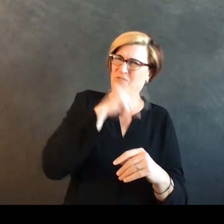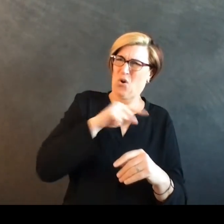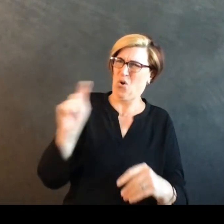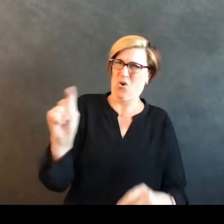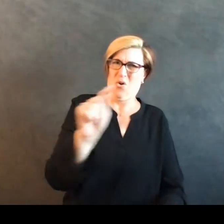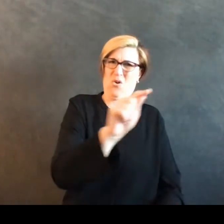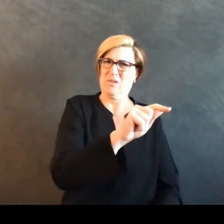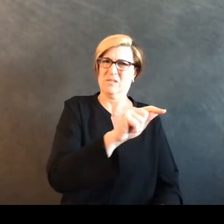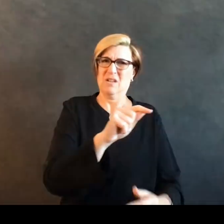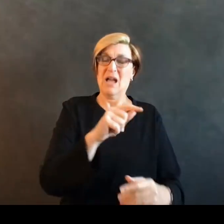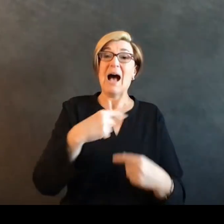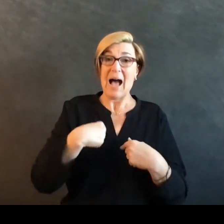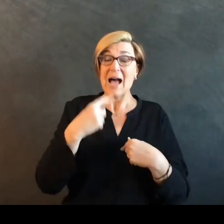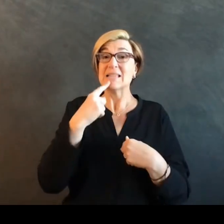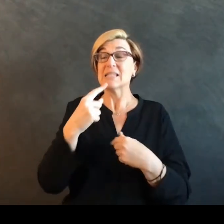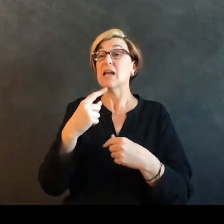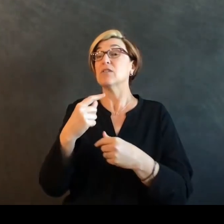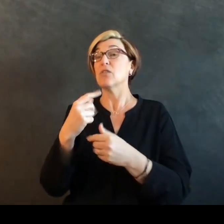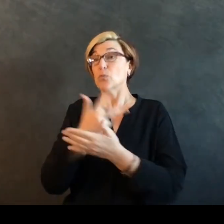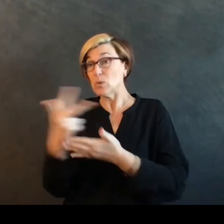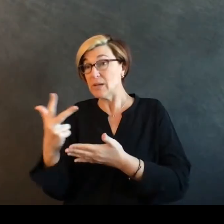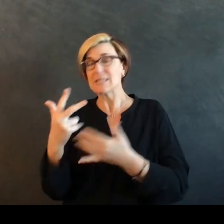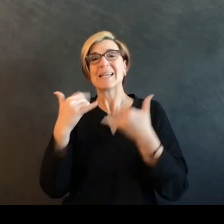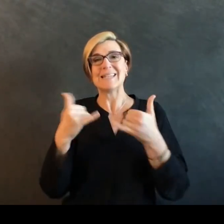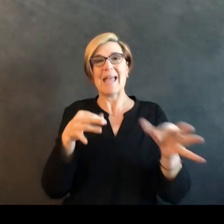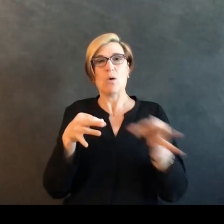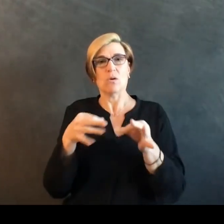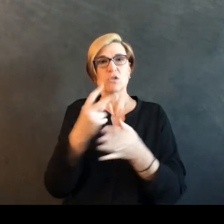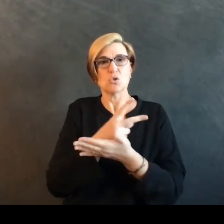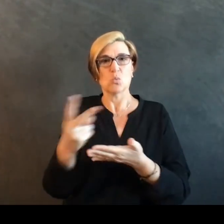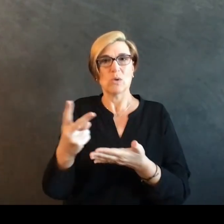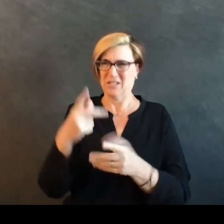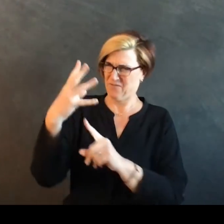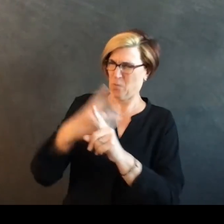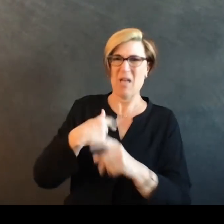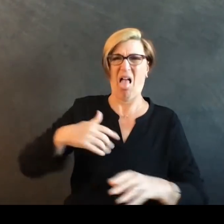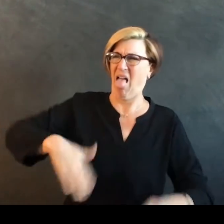we're delivering on our commitments the IRS which I oversee within two weeks the